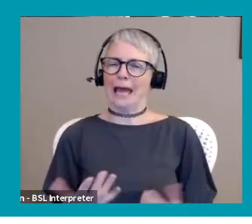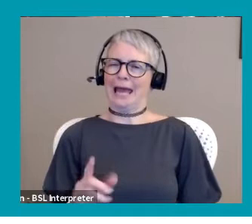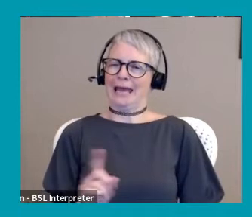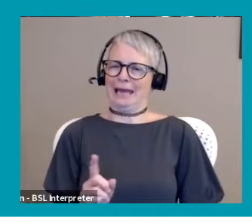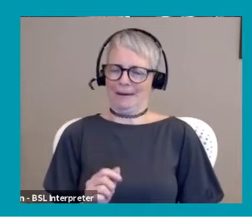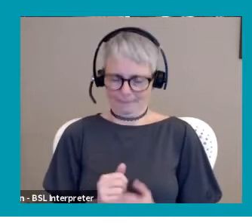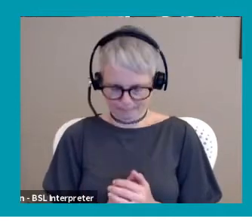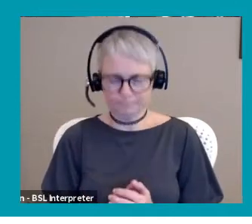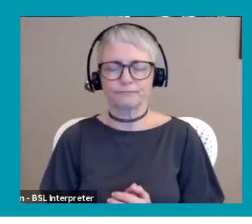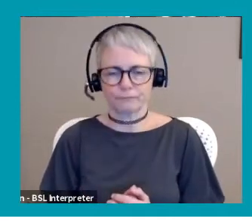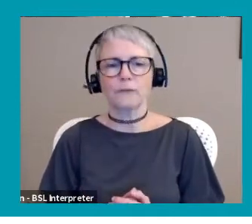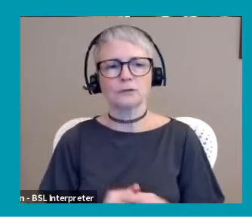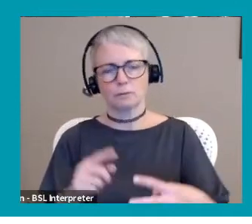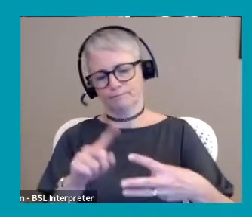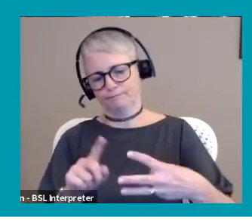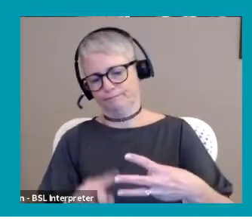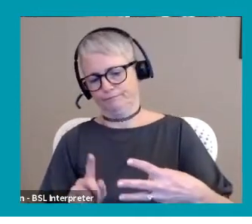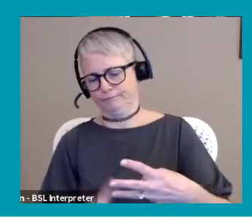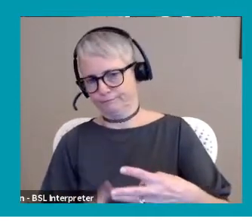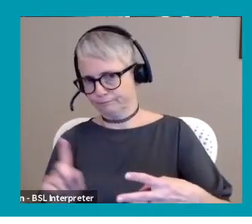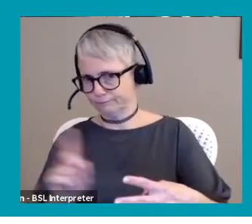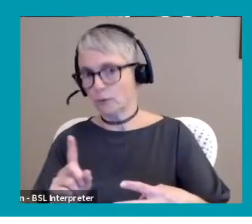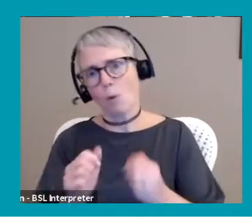So three valuable things.